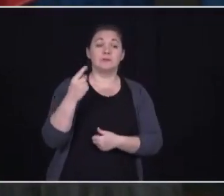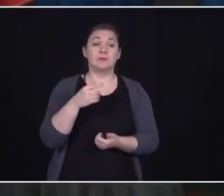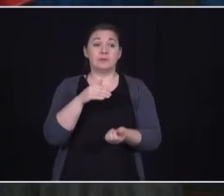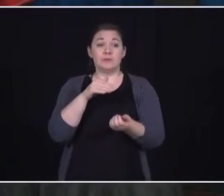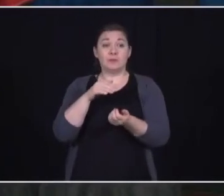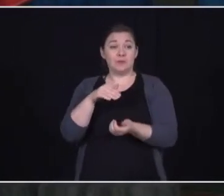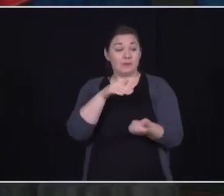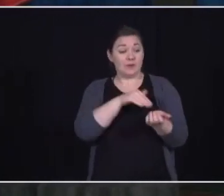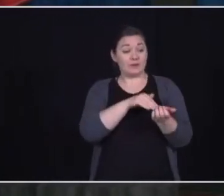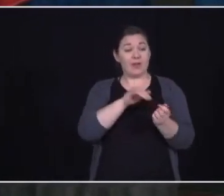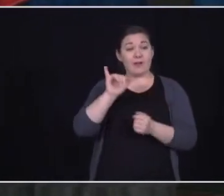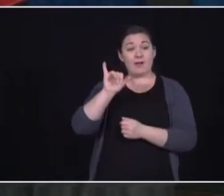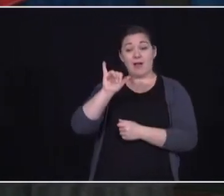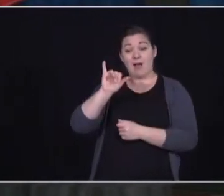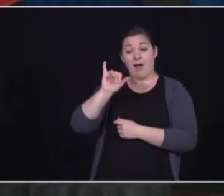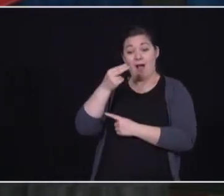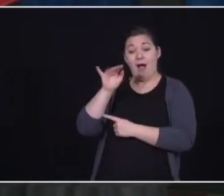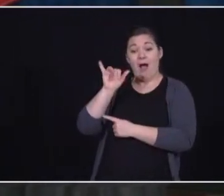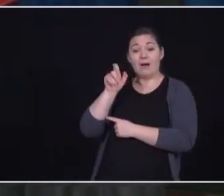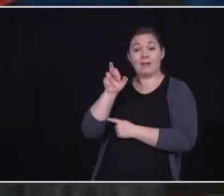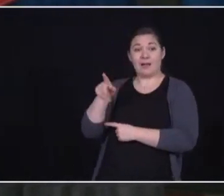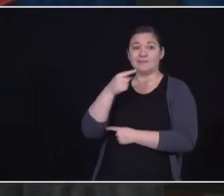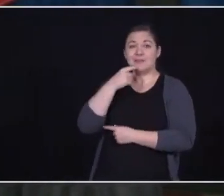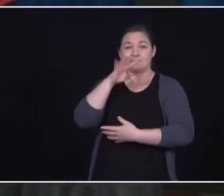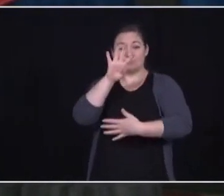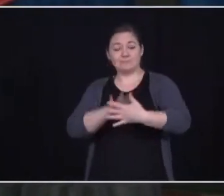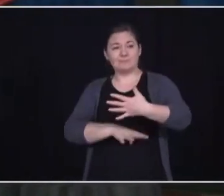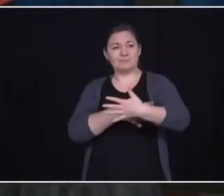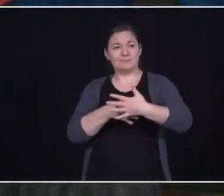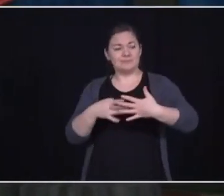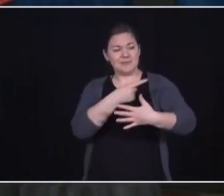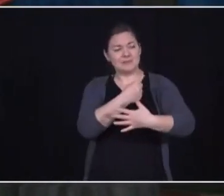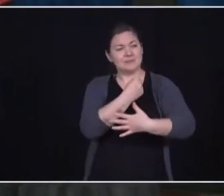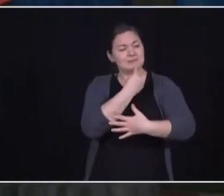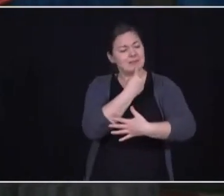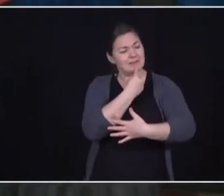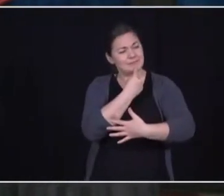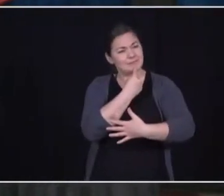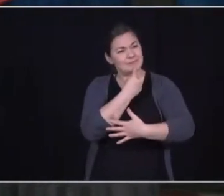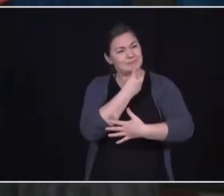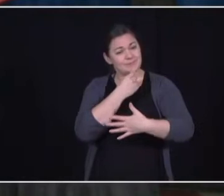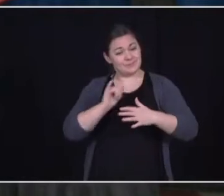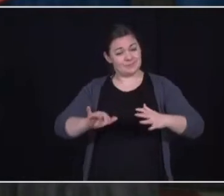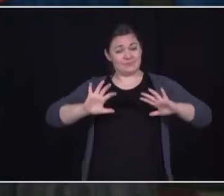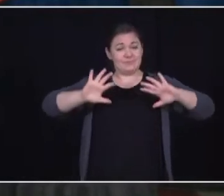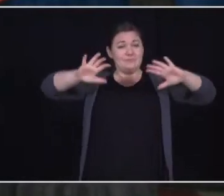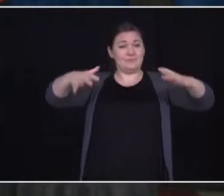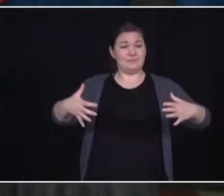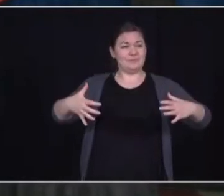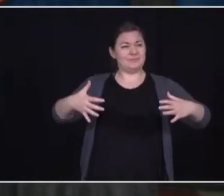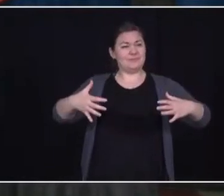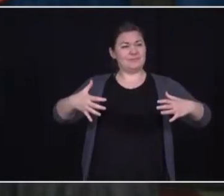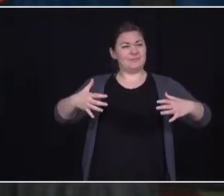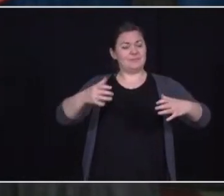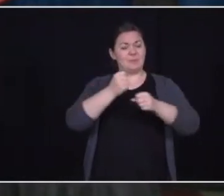Hi Dr., thanks much for taking my question today, Dr. Smith, you talked about priorities for the vaccine going to the most vulnerable groups,